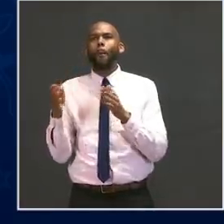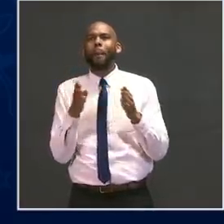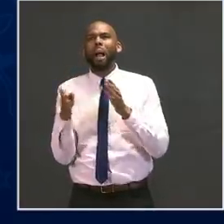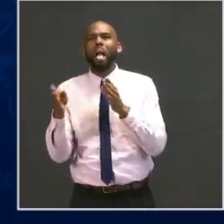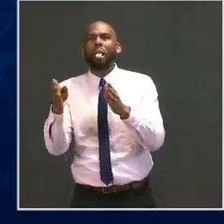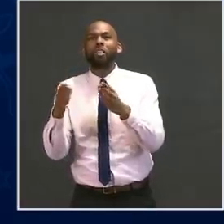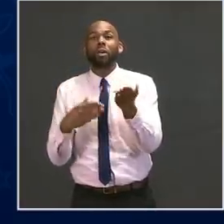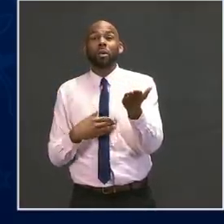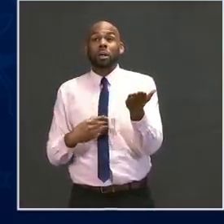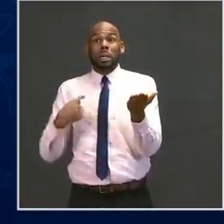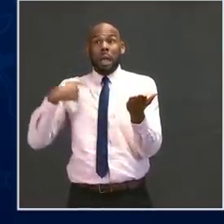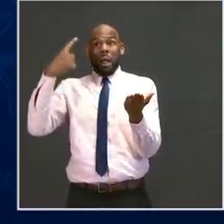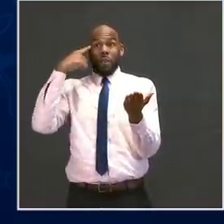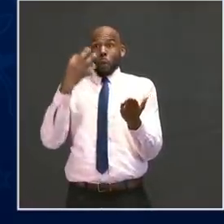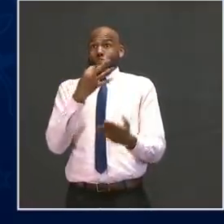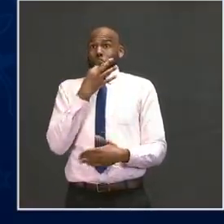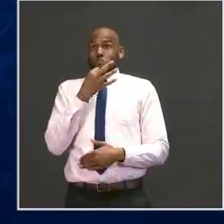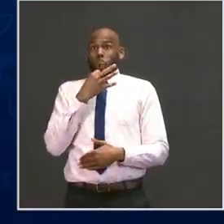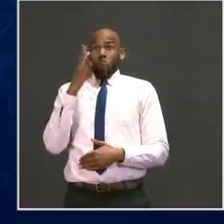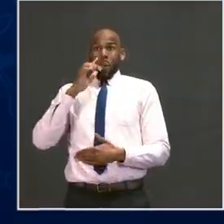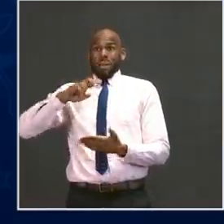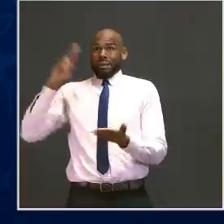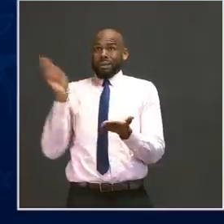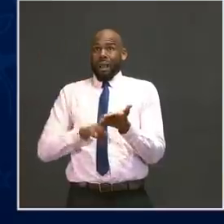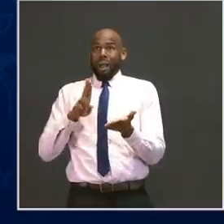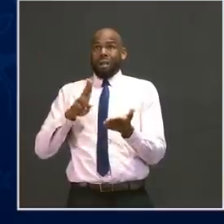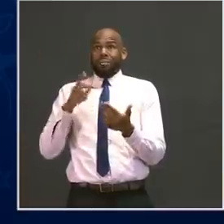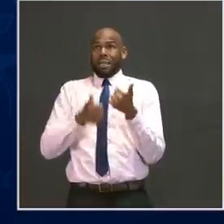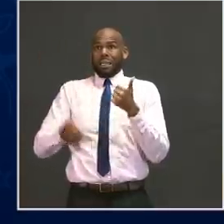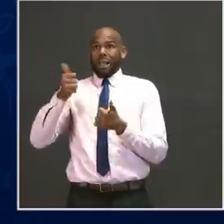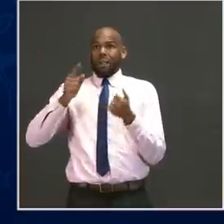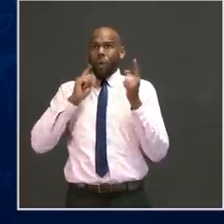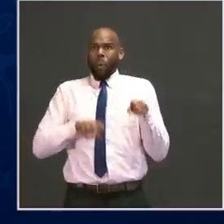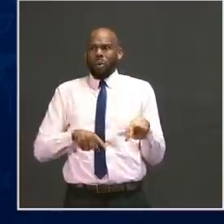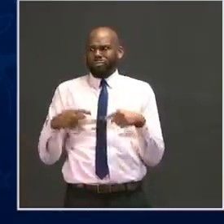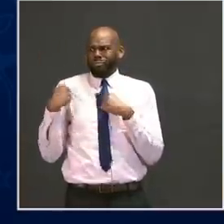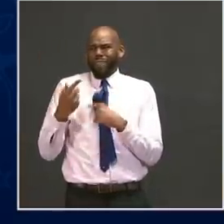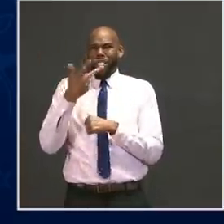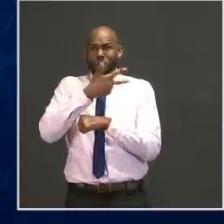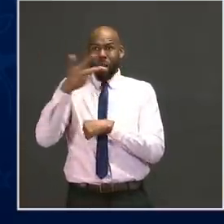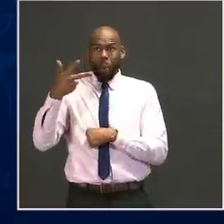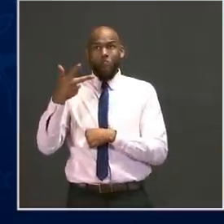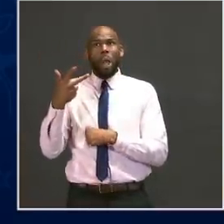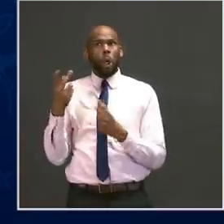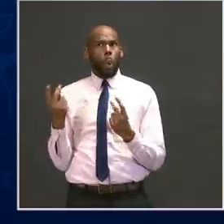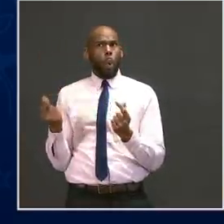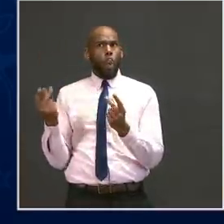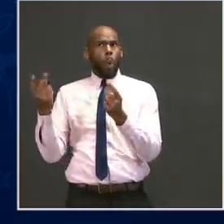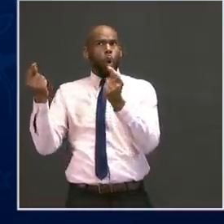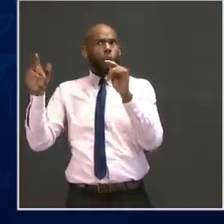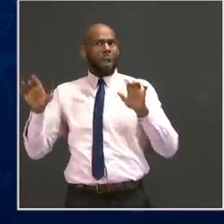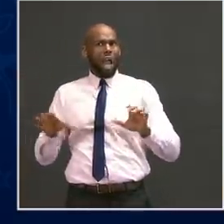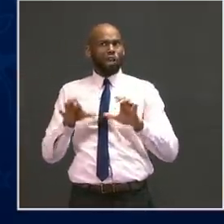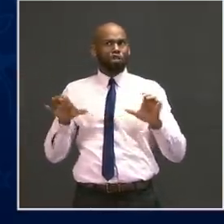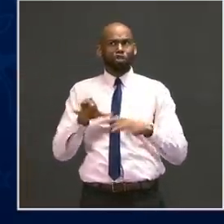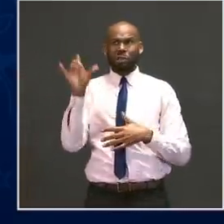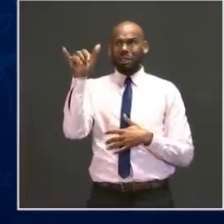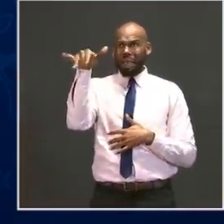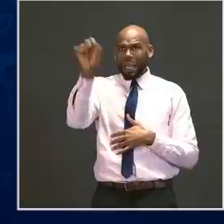an executive order soon, so he certainly is taking -- we're only three weeks in. He's taking pretty quick action. But as is true with many policies,